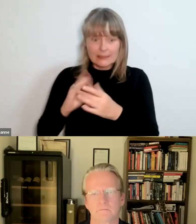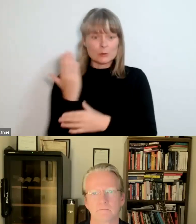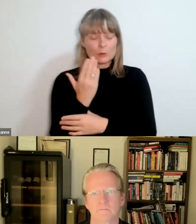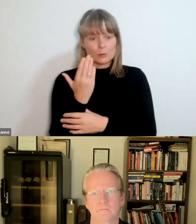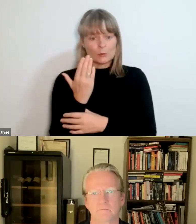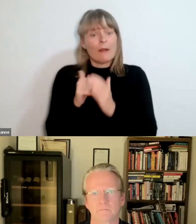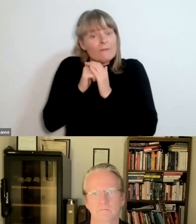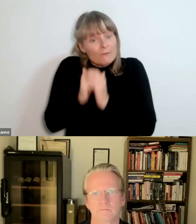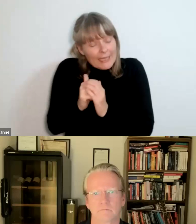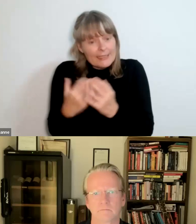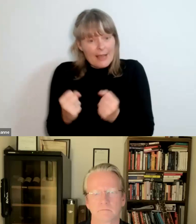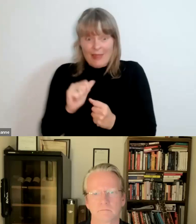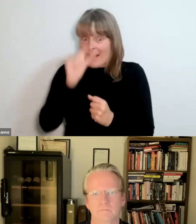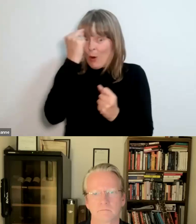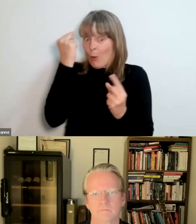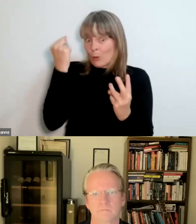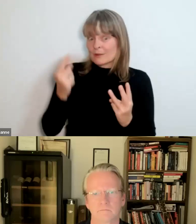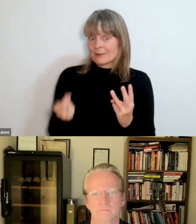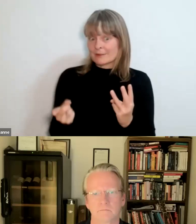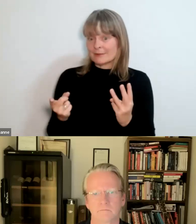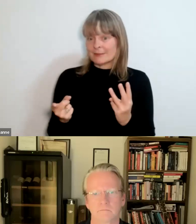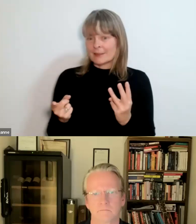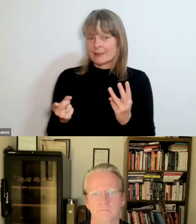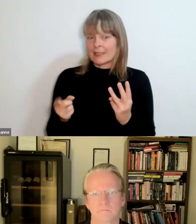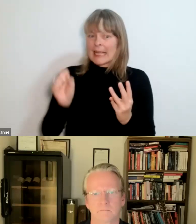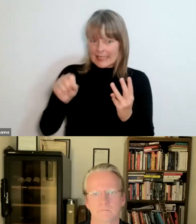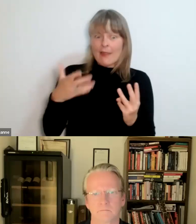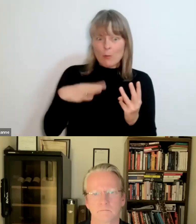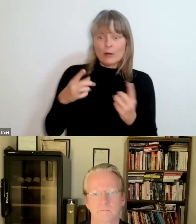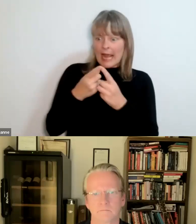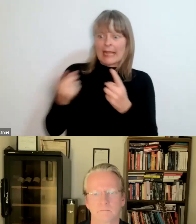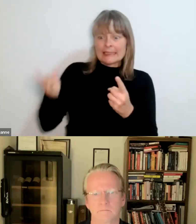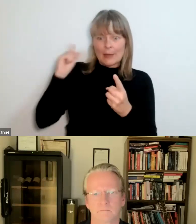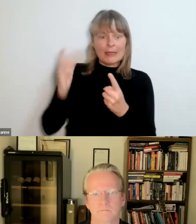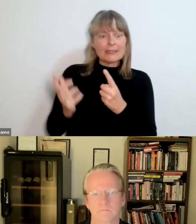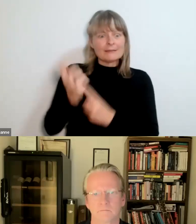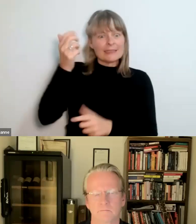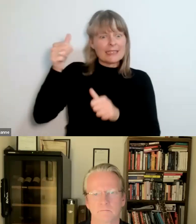to me and talking about those kids having great academic outcomes. They want their kids to